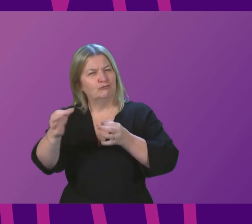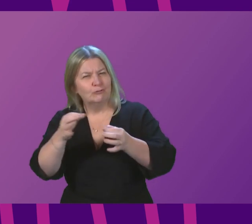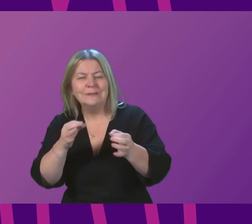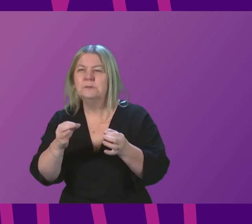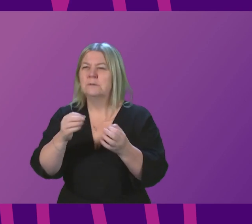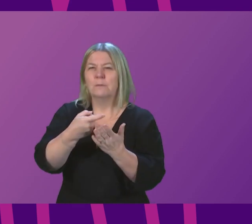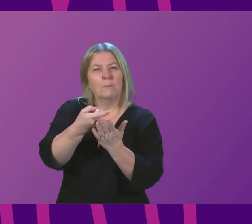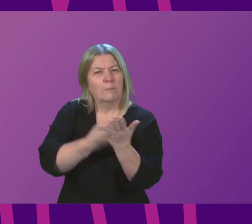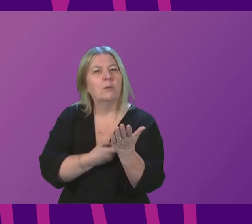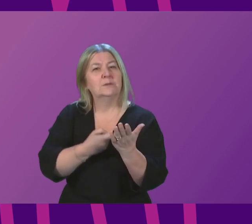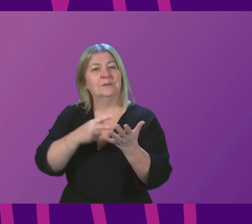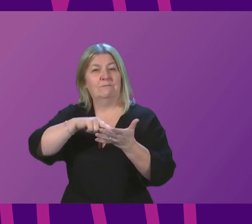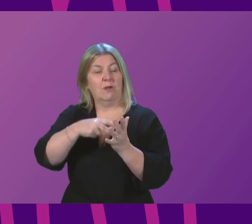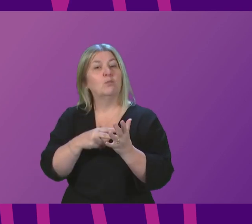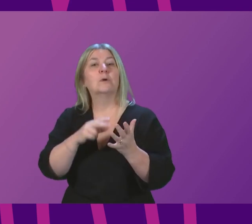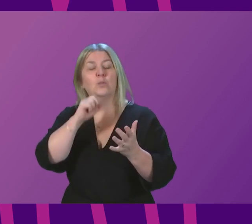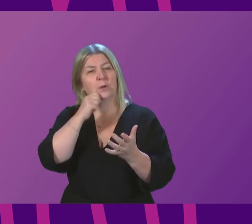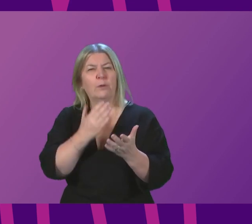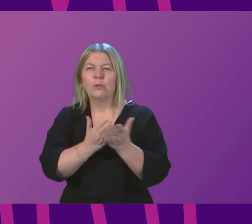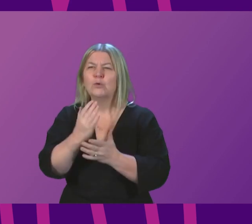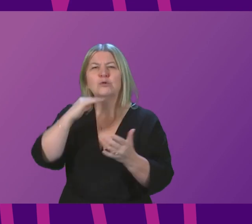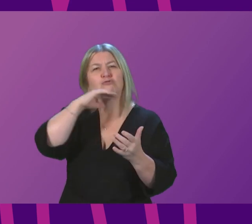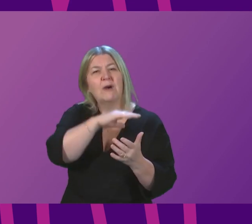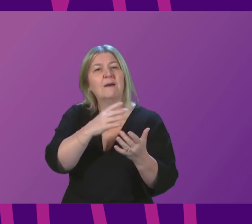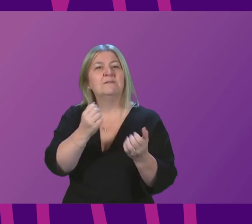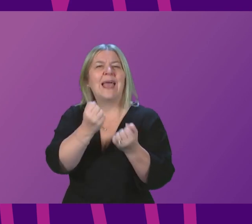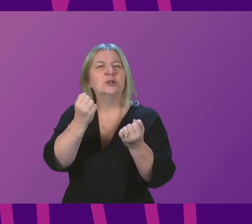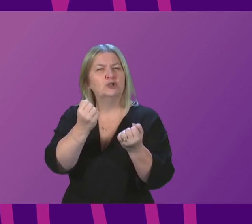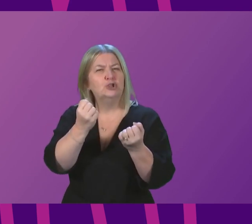we will do through the draft energy strategy and the just transition plan to which I have